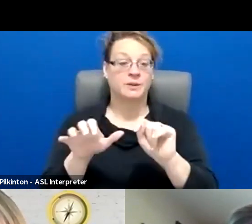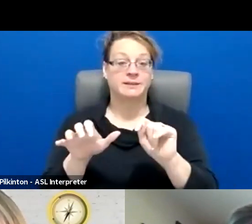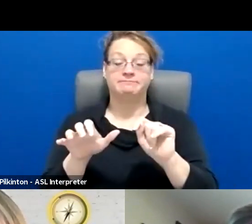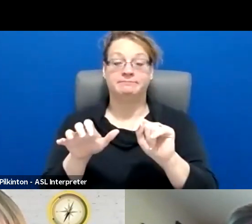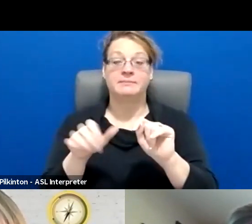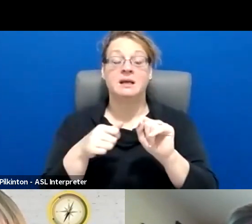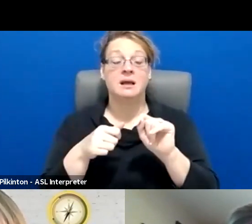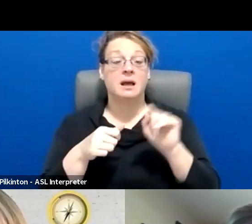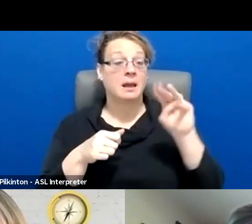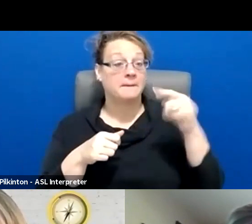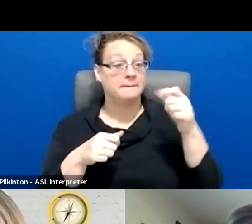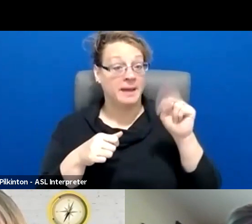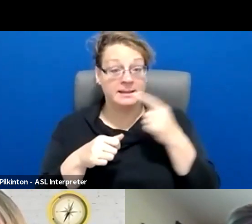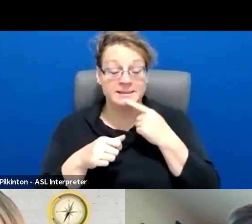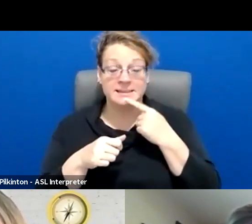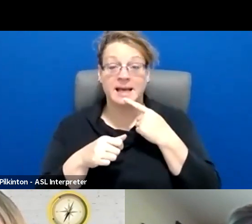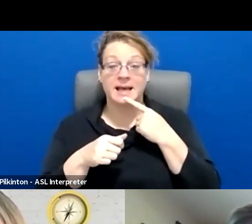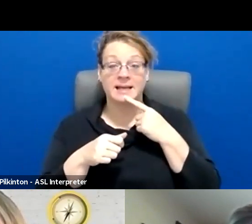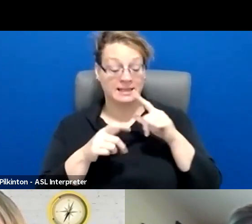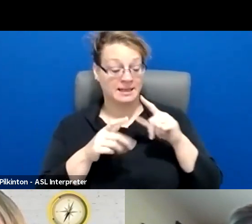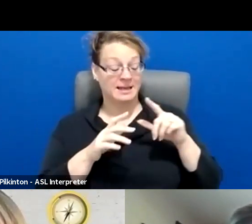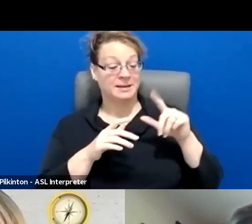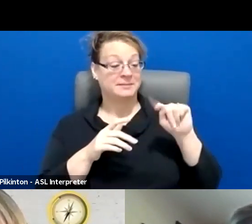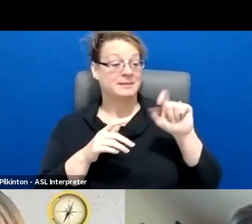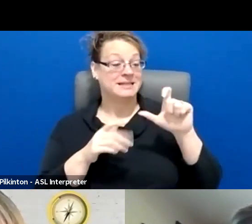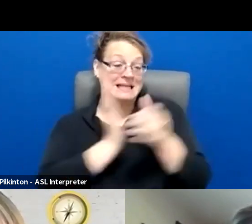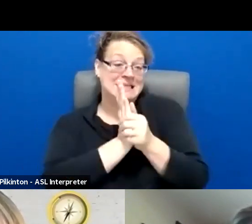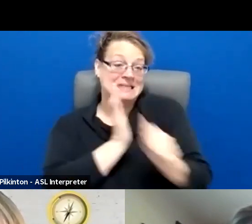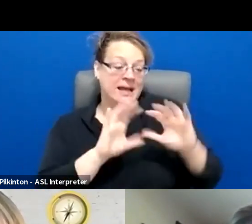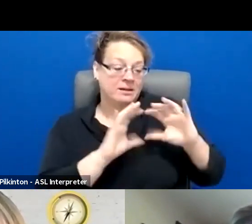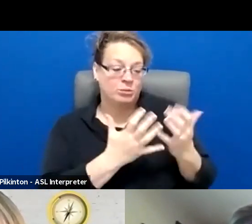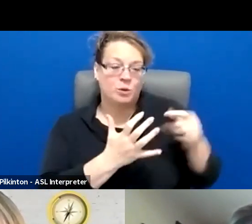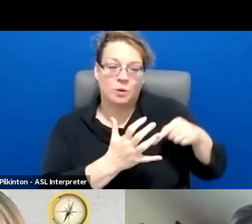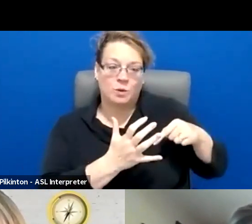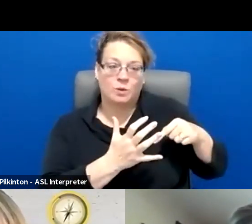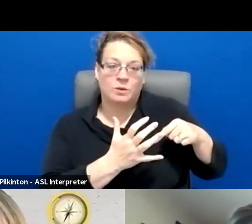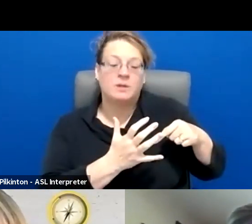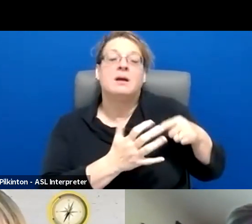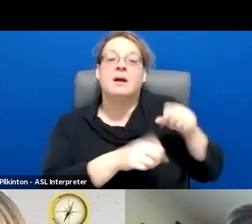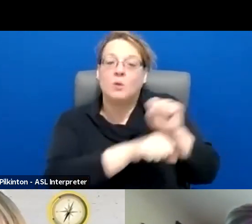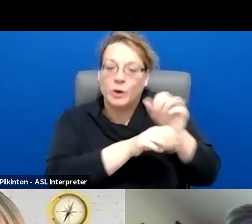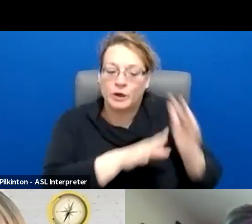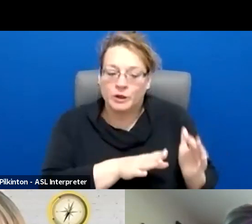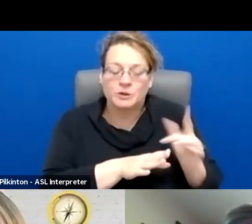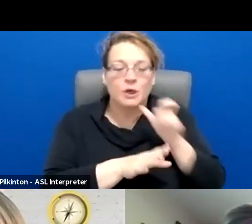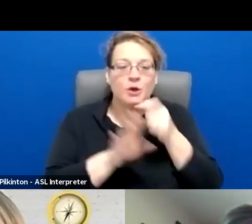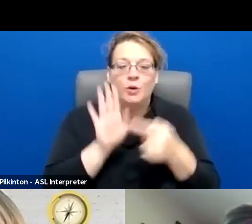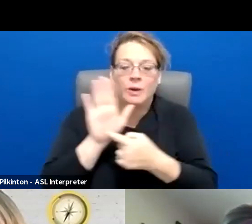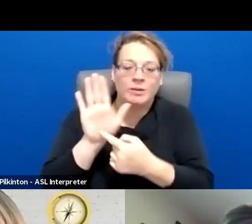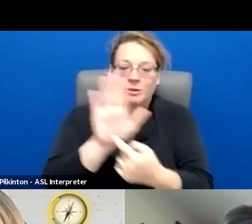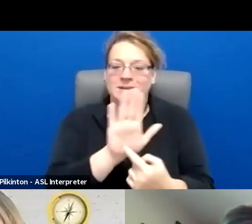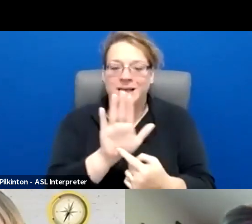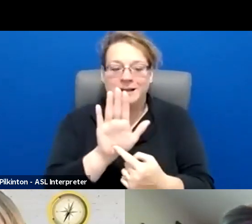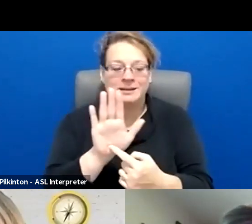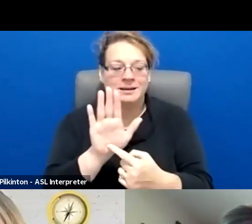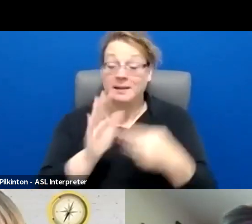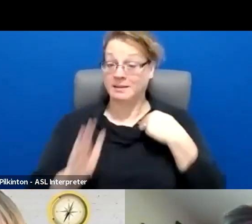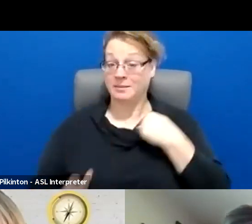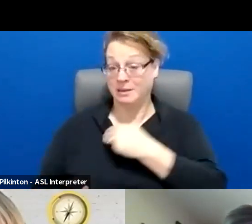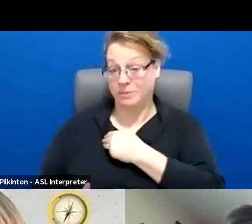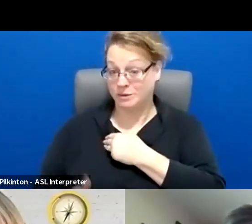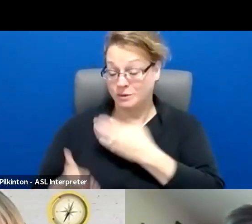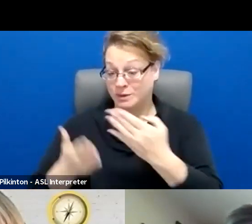We are very deliberate about it.